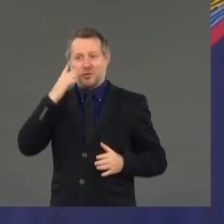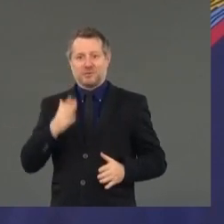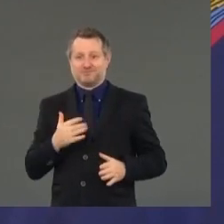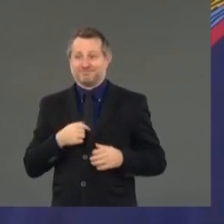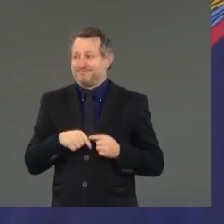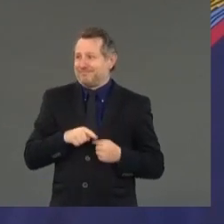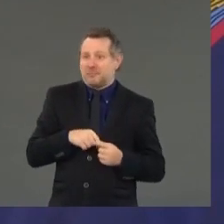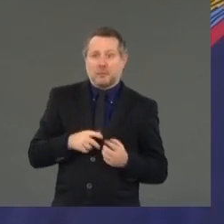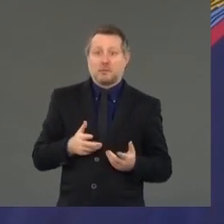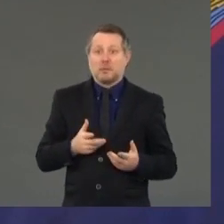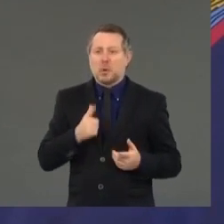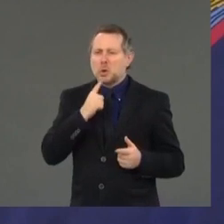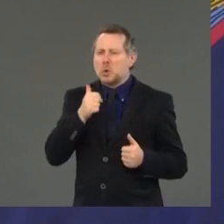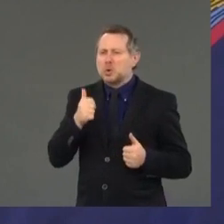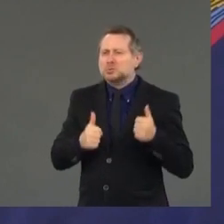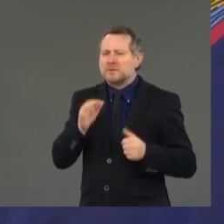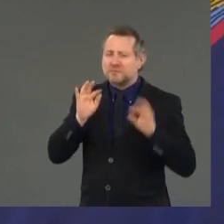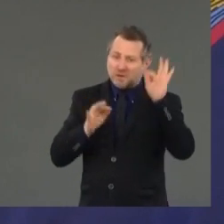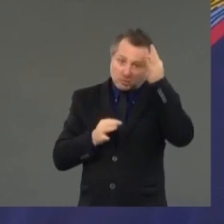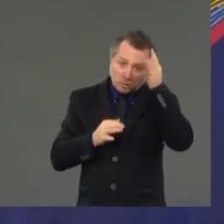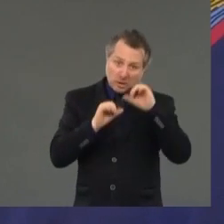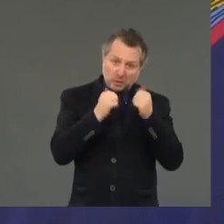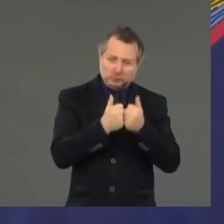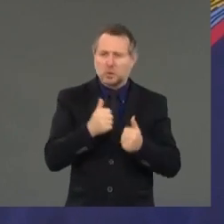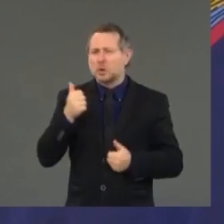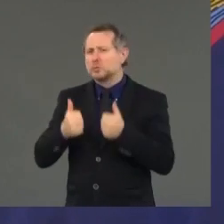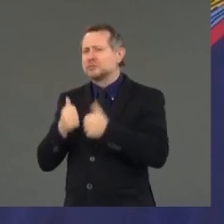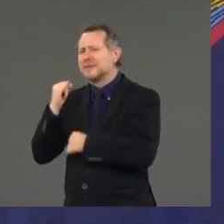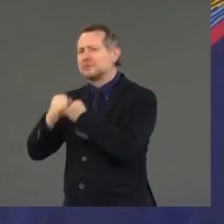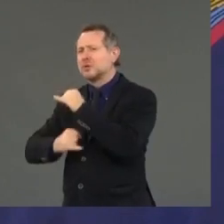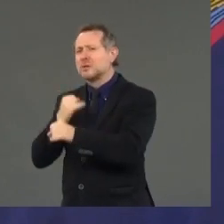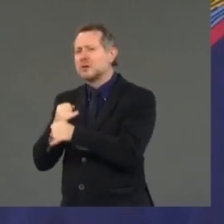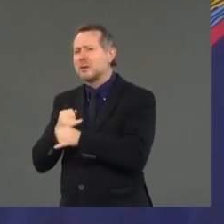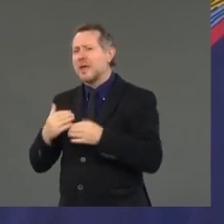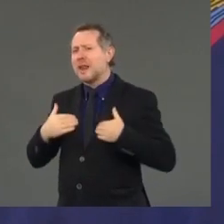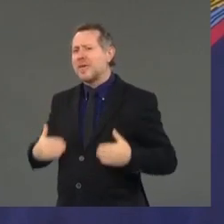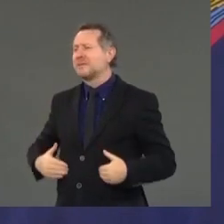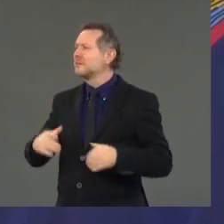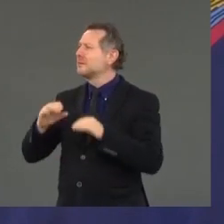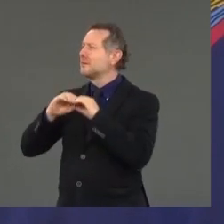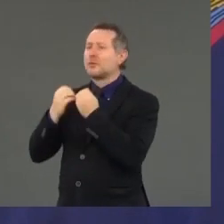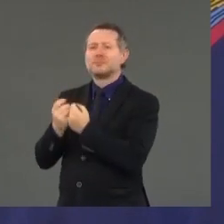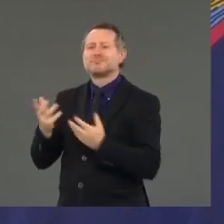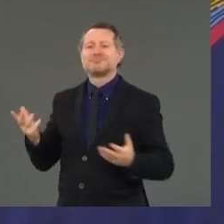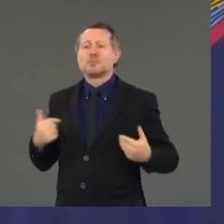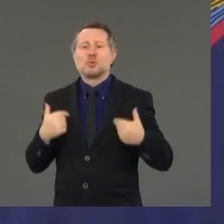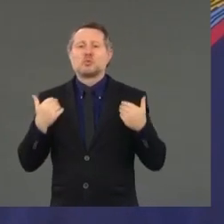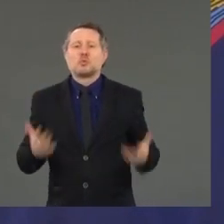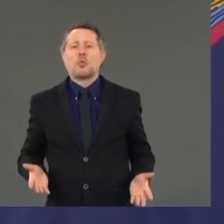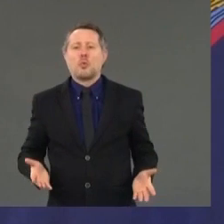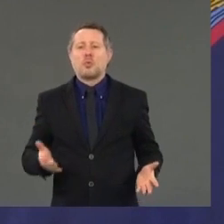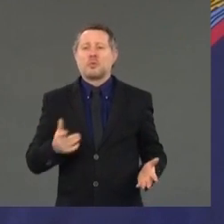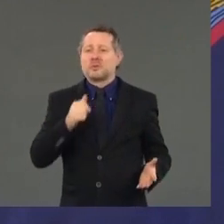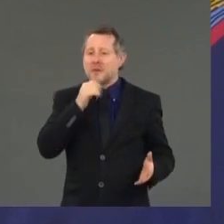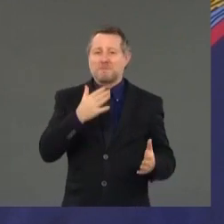GOVERNOR OF ONE STATE, BUT WHAT FEDERAL AGENCY, WHAT INTERNATIONAL HEALTH